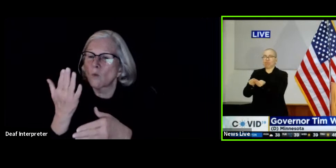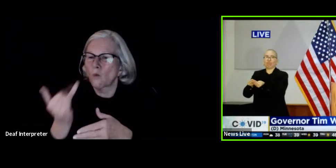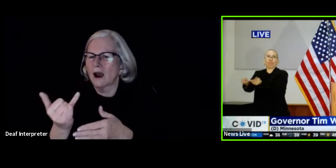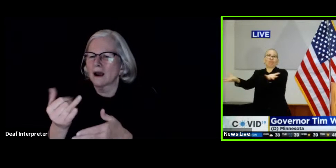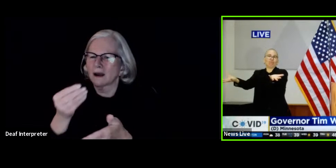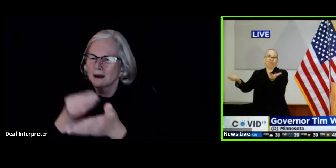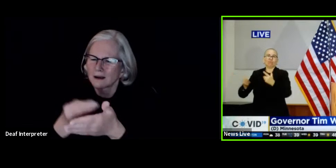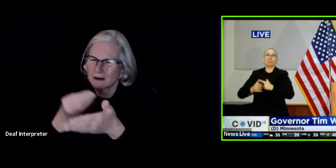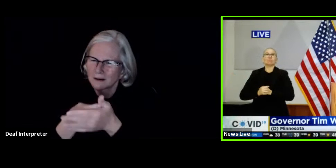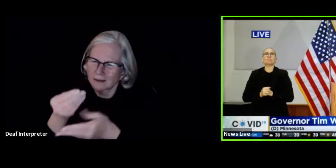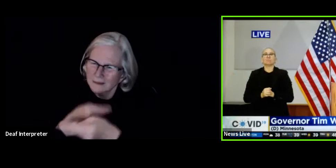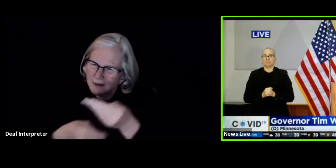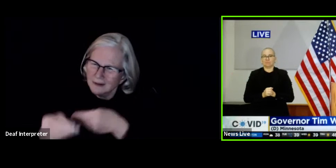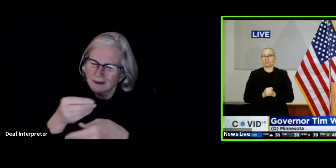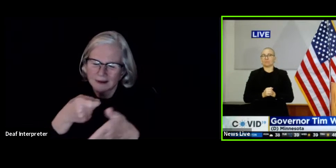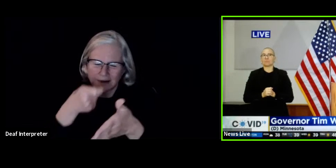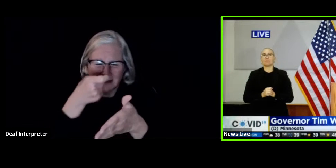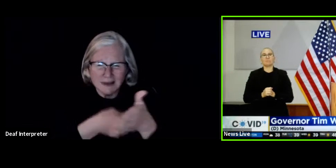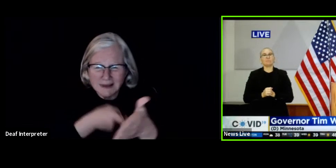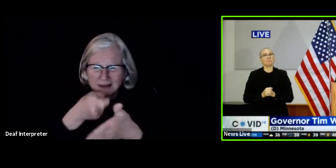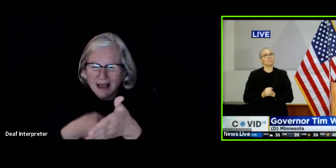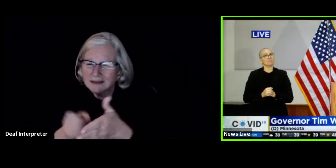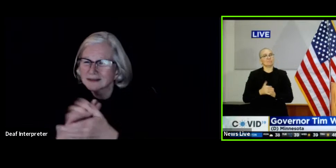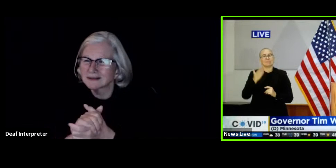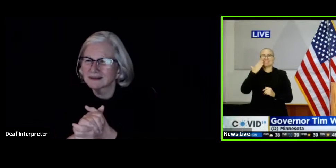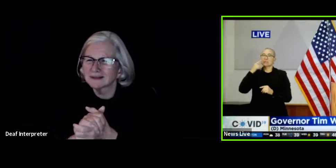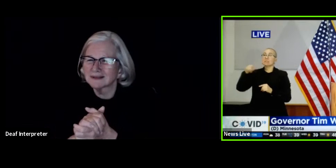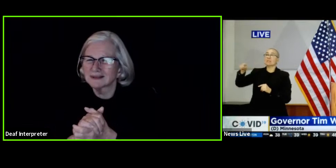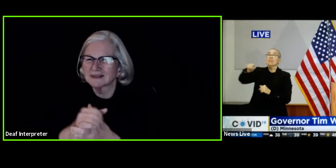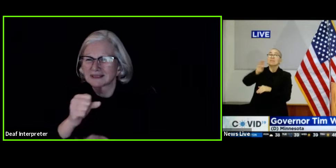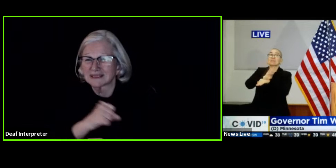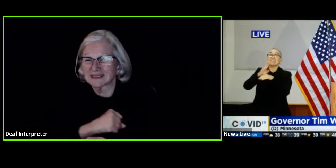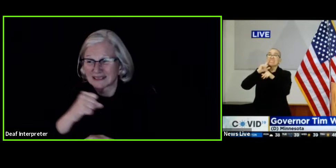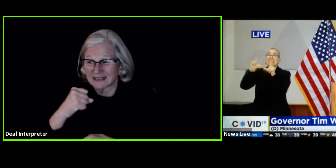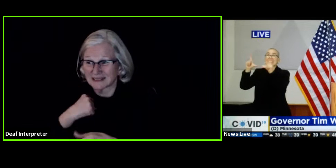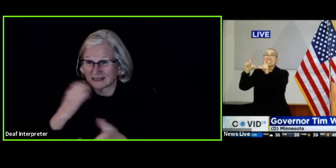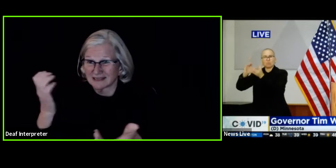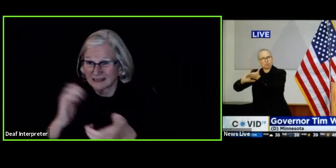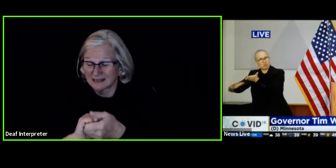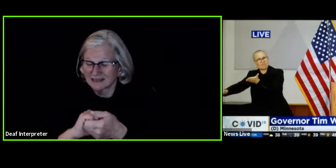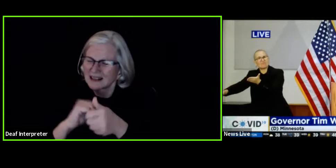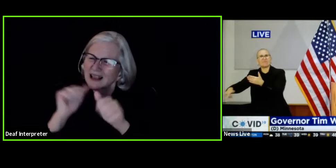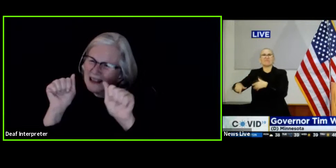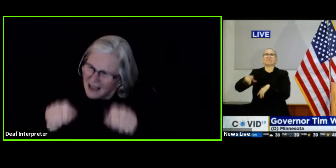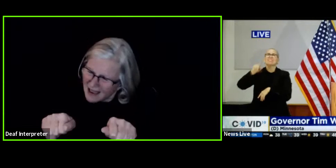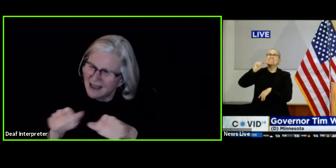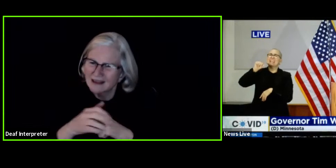THINGS THAT THE HOUSE CAN DO WITH SPENDING COUPLED WITH THE SENATE. ≫ ONE MORE QUESTION?